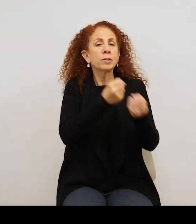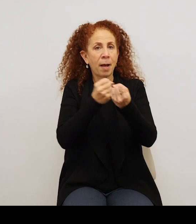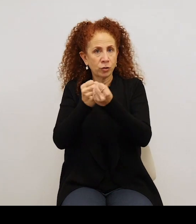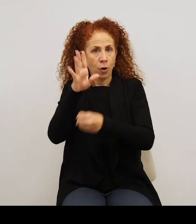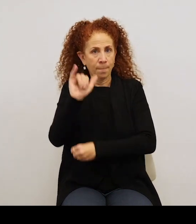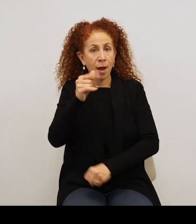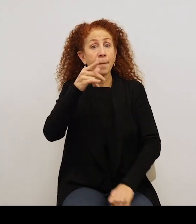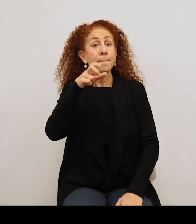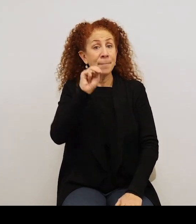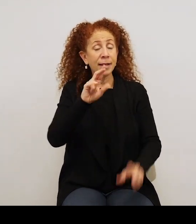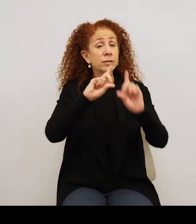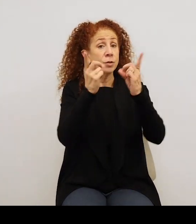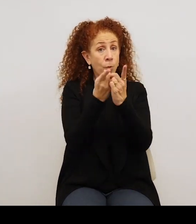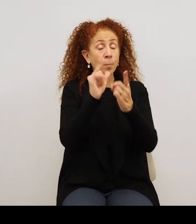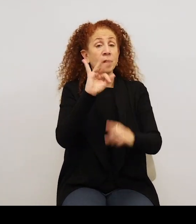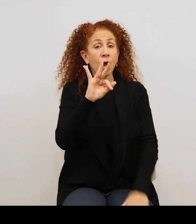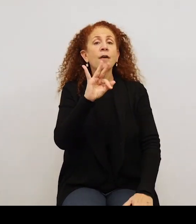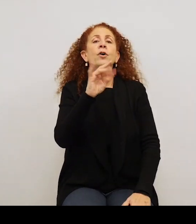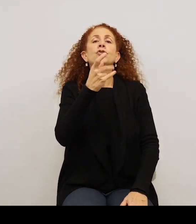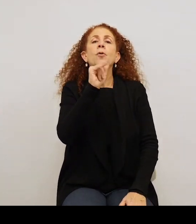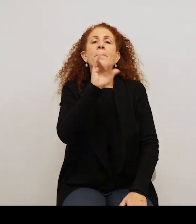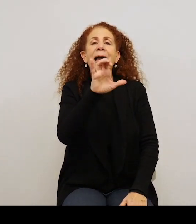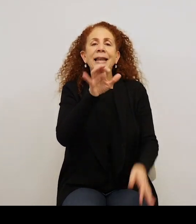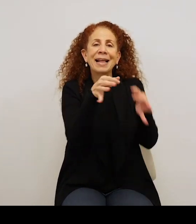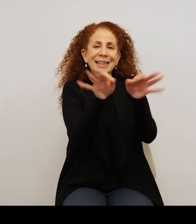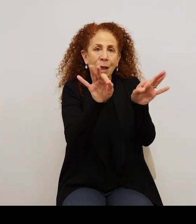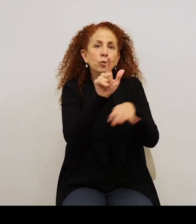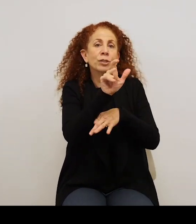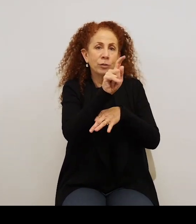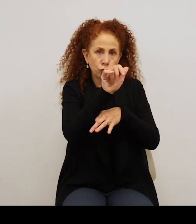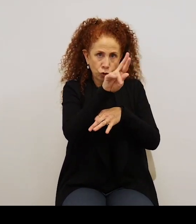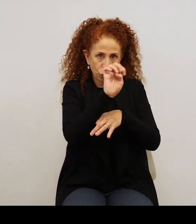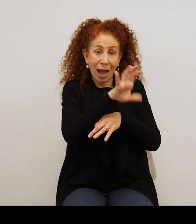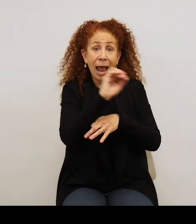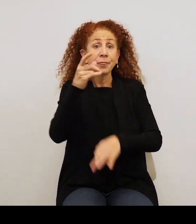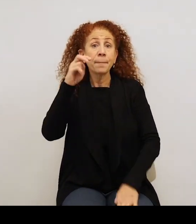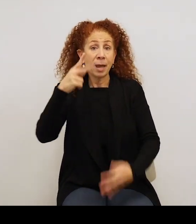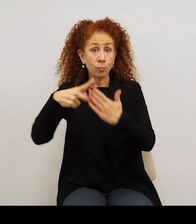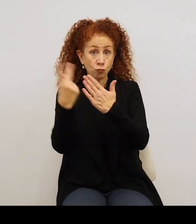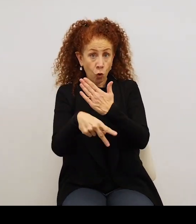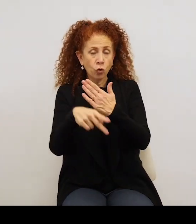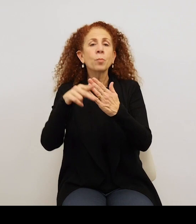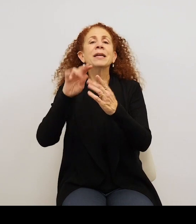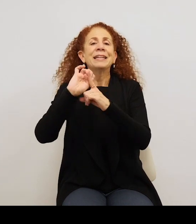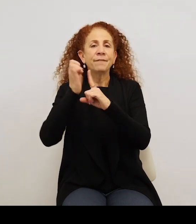by Penn's Department of Germanic Languages and Literature and the Penn Program in Environmental Humanities.